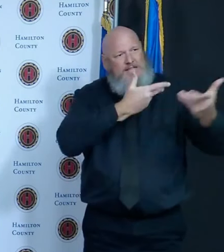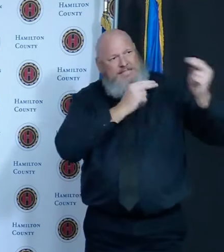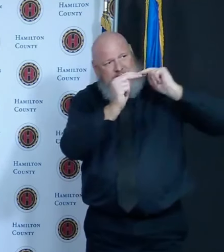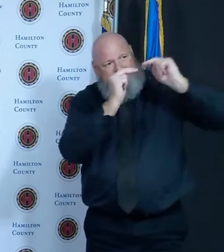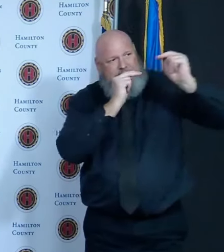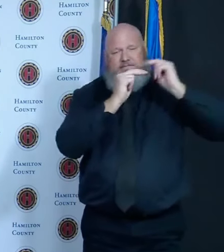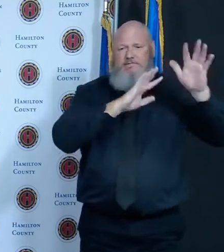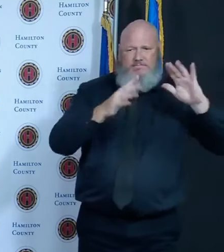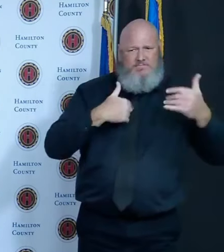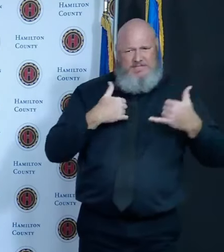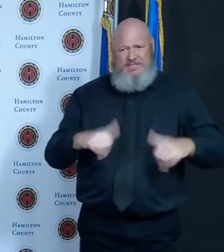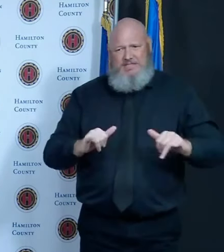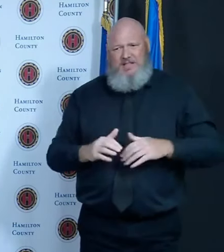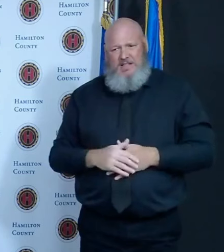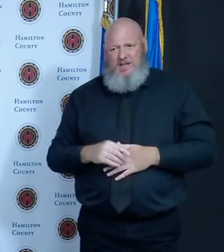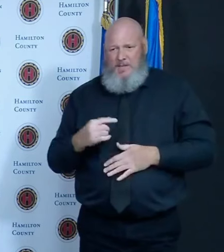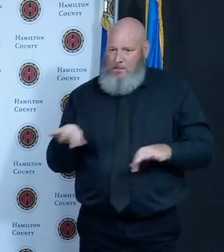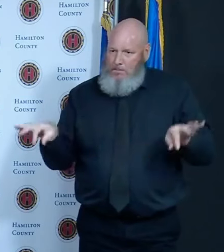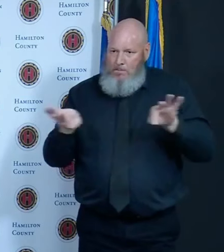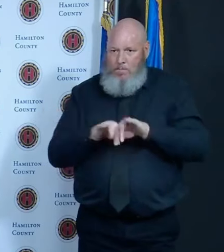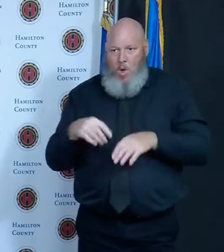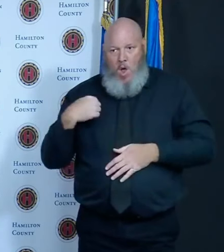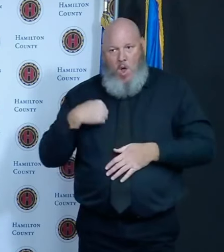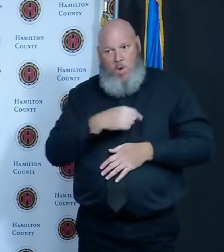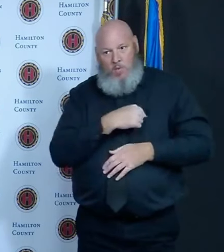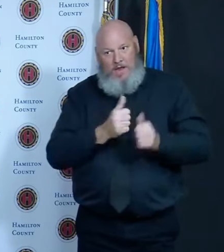because of the behaviors in this community I mean there's just no